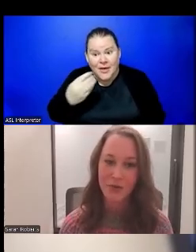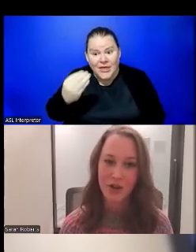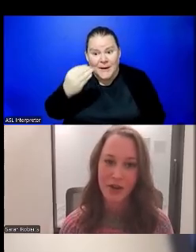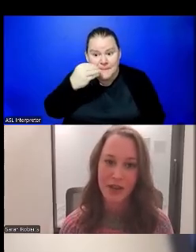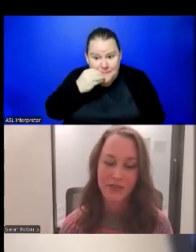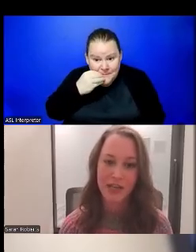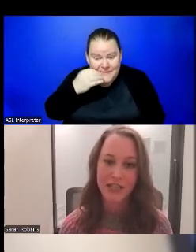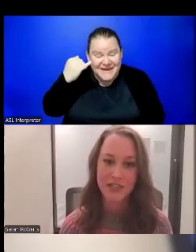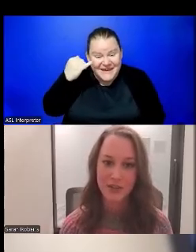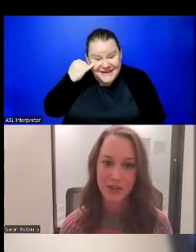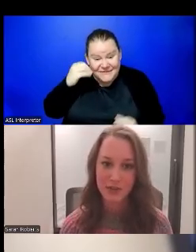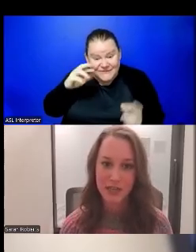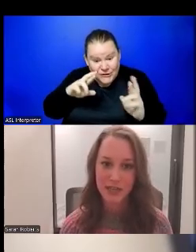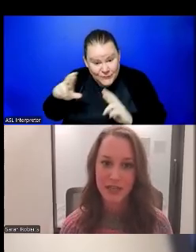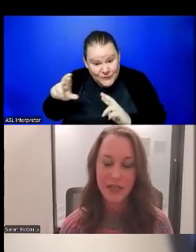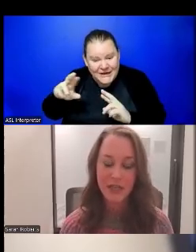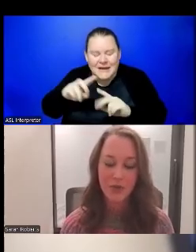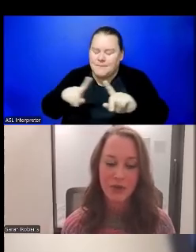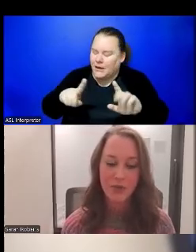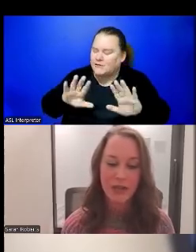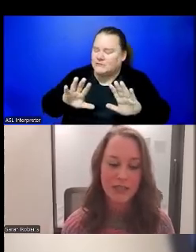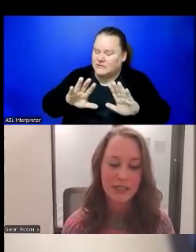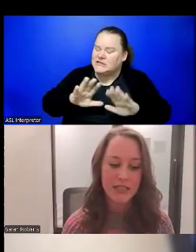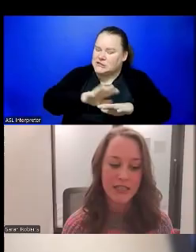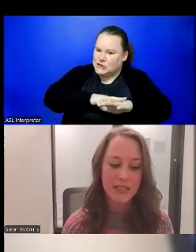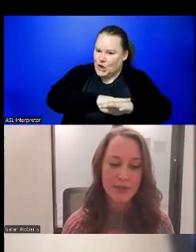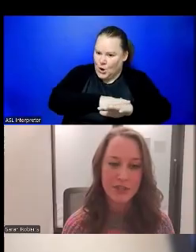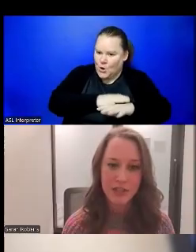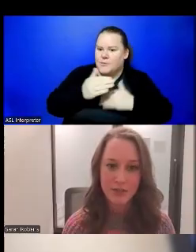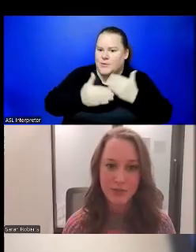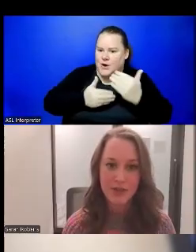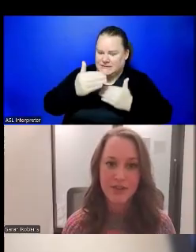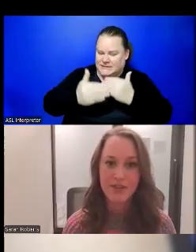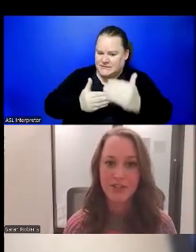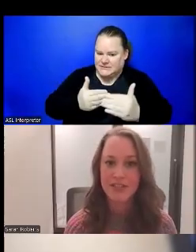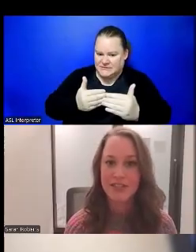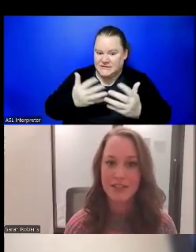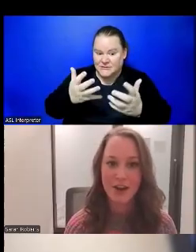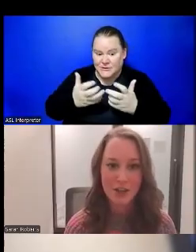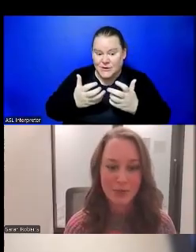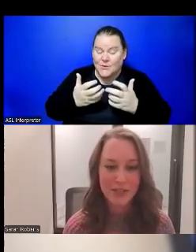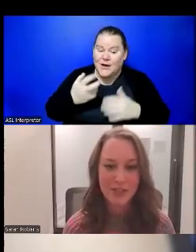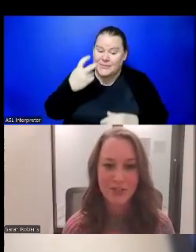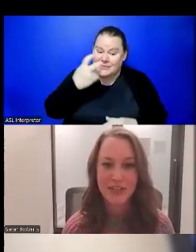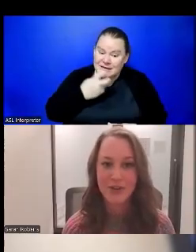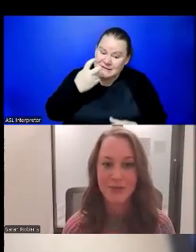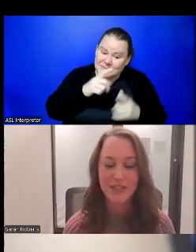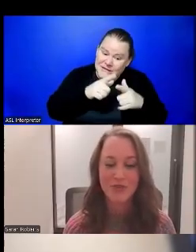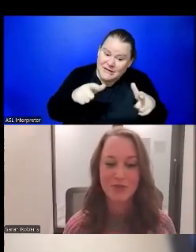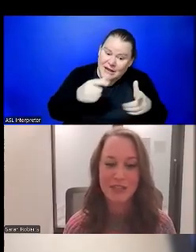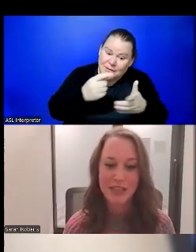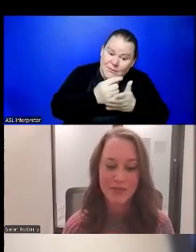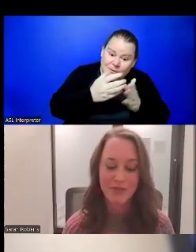but we're going very slowly. We want the speech language pathologists and the occupational therapists really